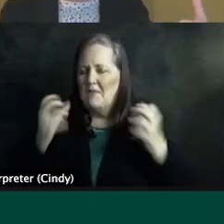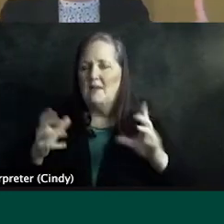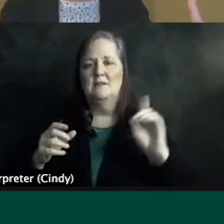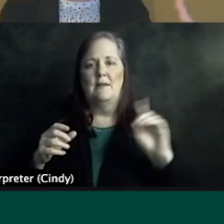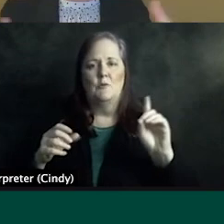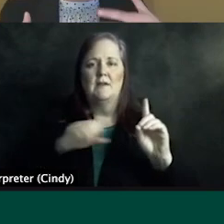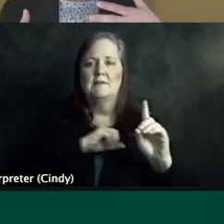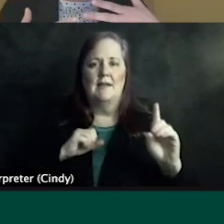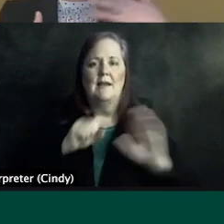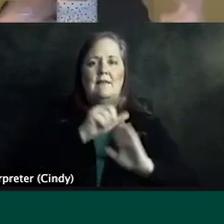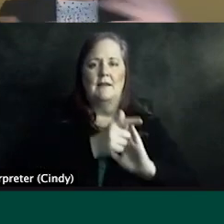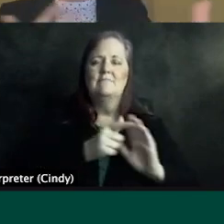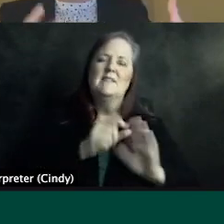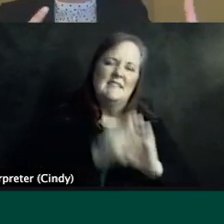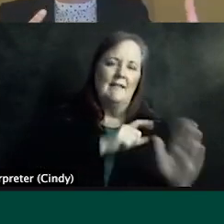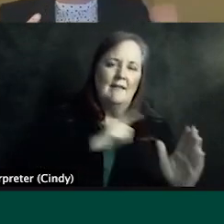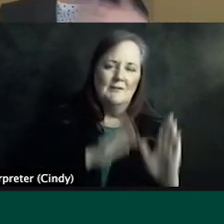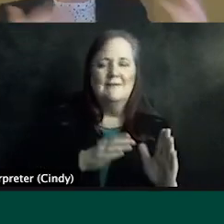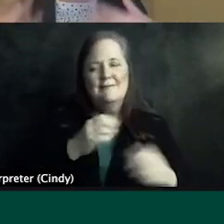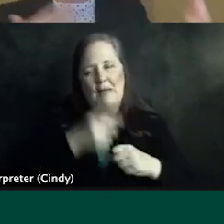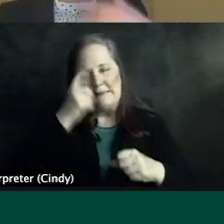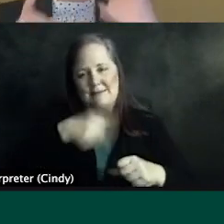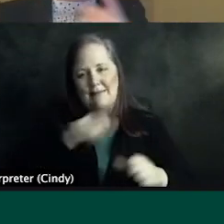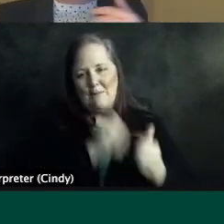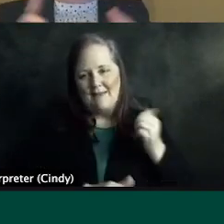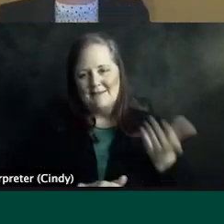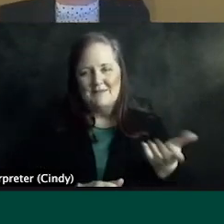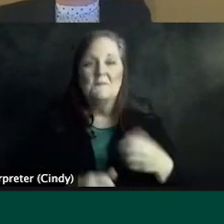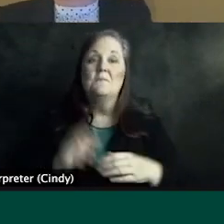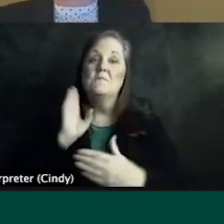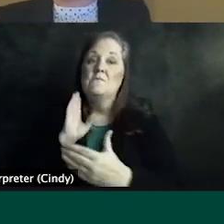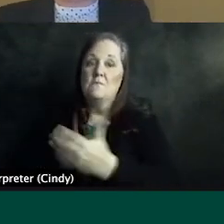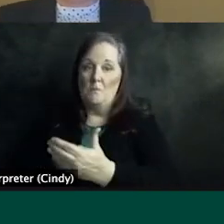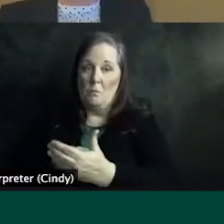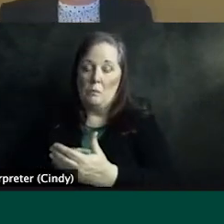at traits, certain traits, like age, et cetera, of individuals